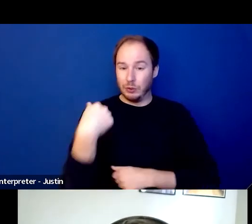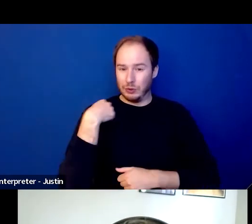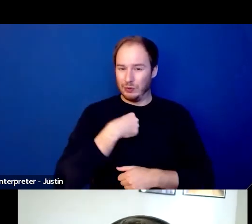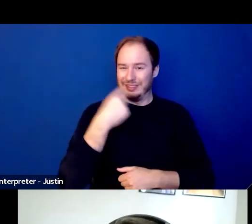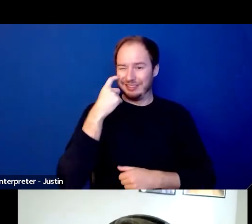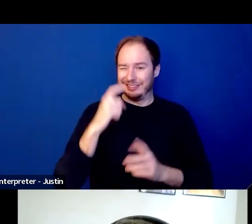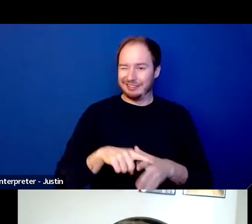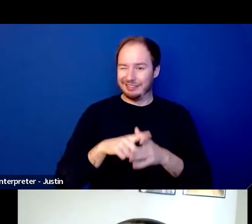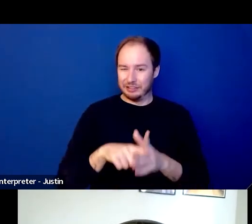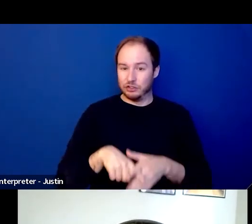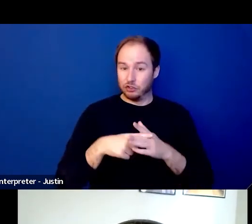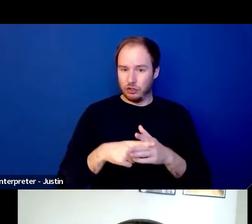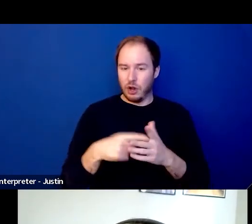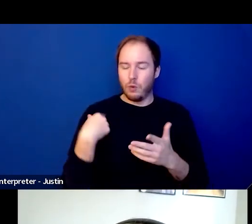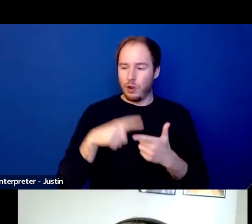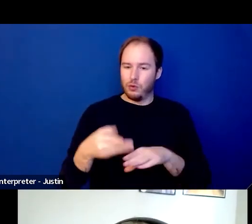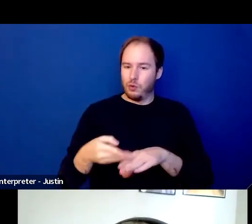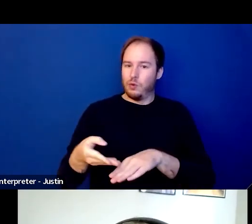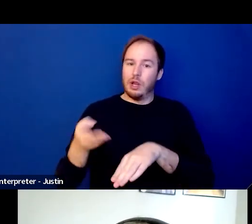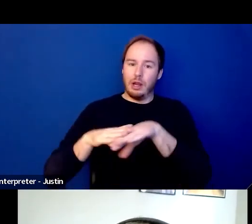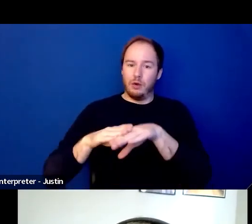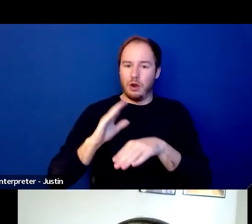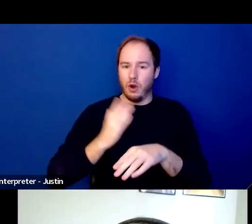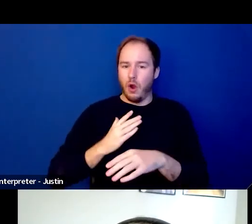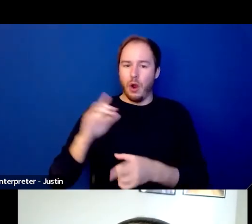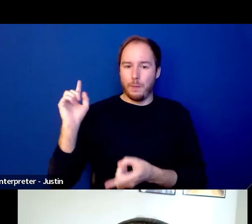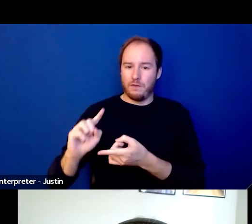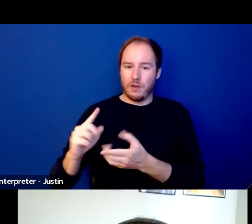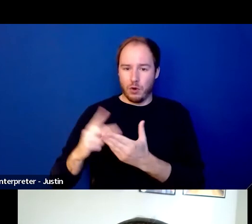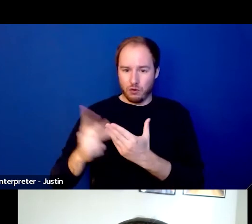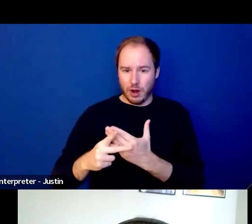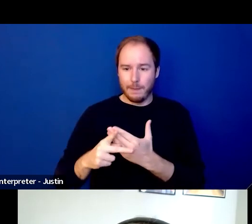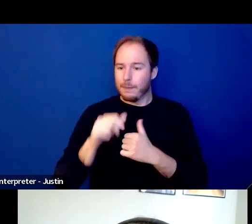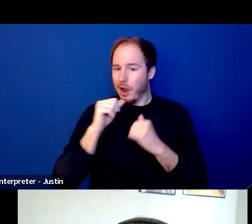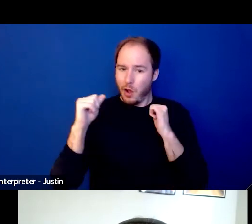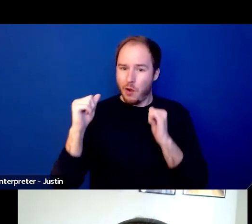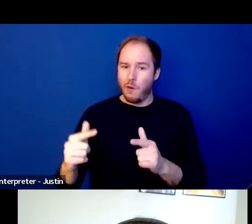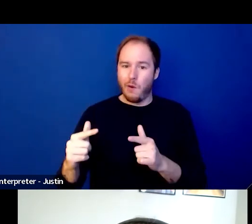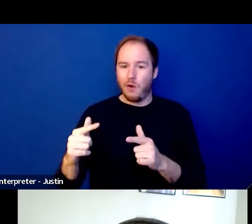So we're upping our prevention programs and not all of them are in our Homeless Management